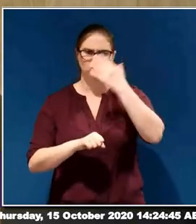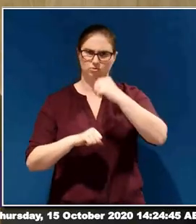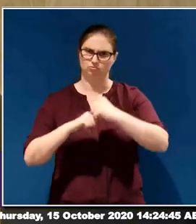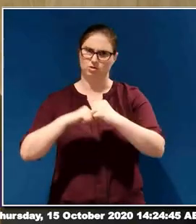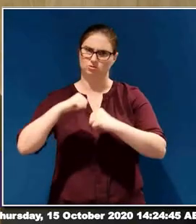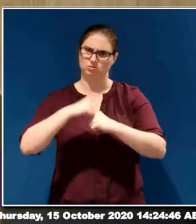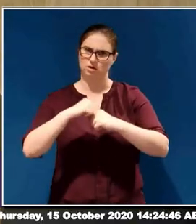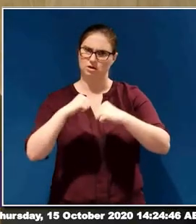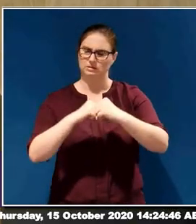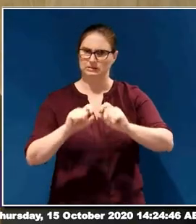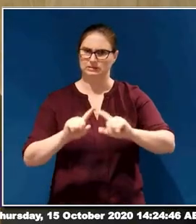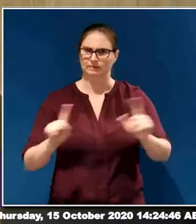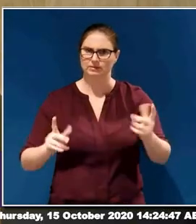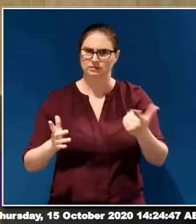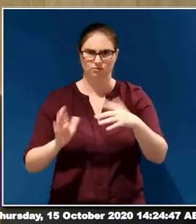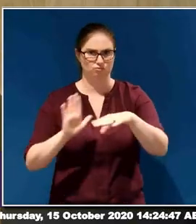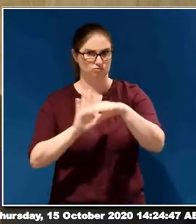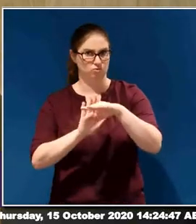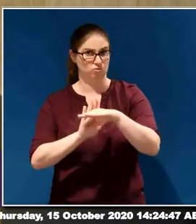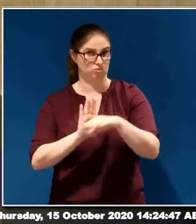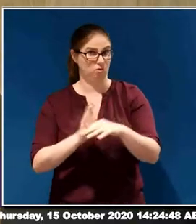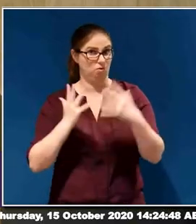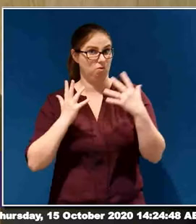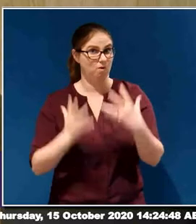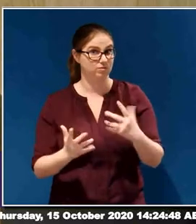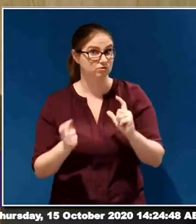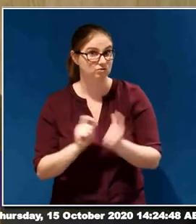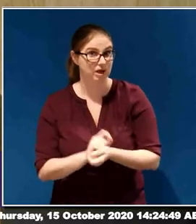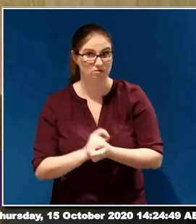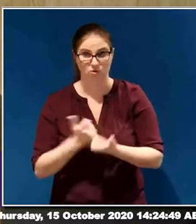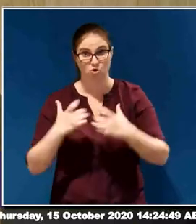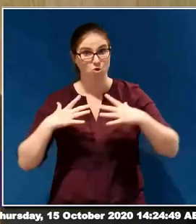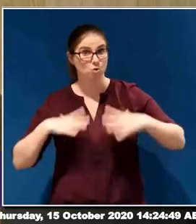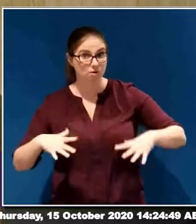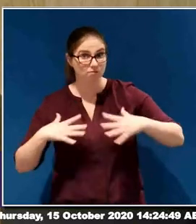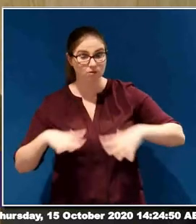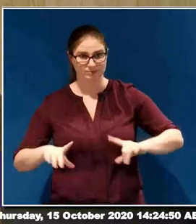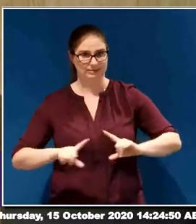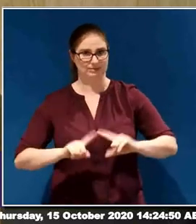different, the uniform, and - it is very traumatic, and then usually if they